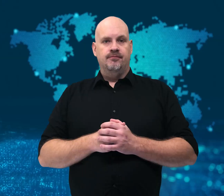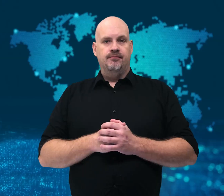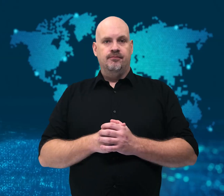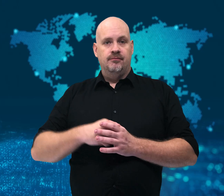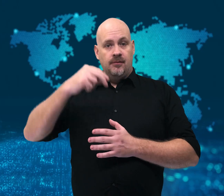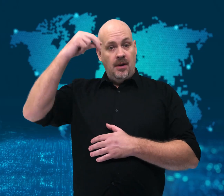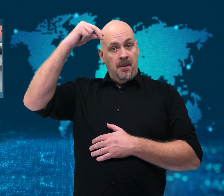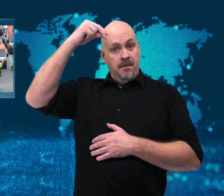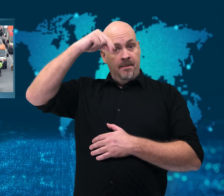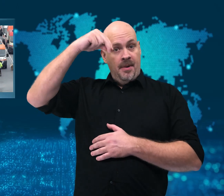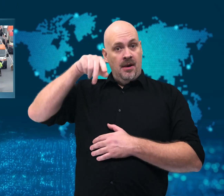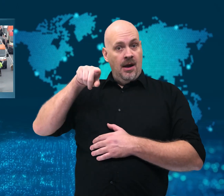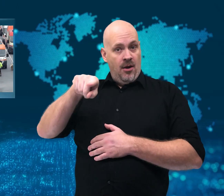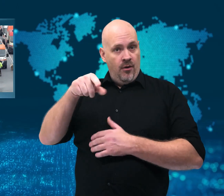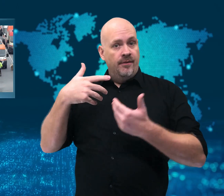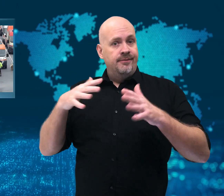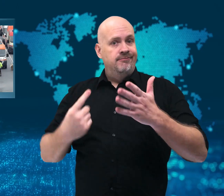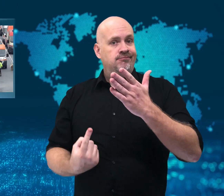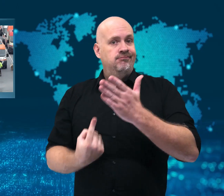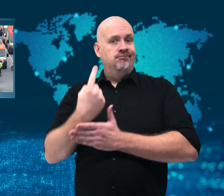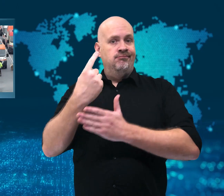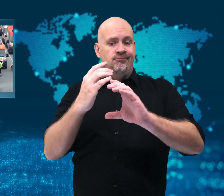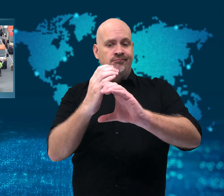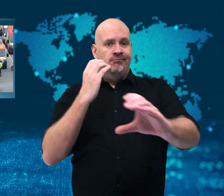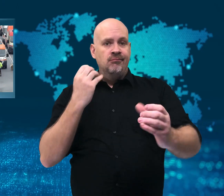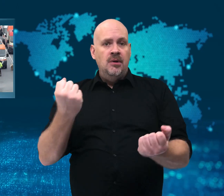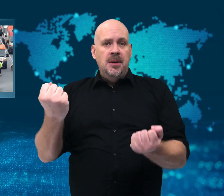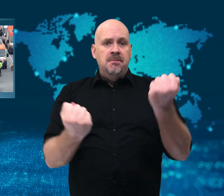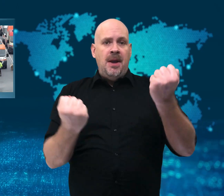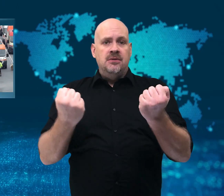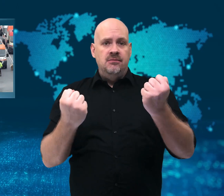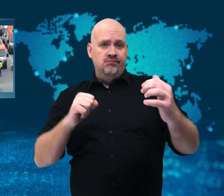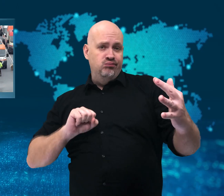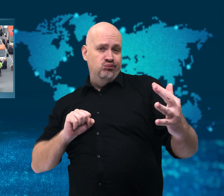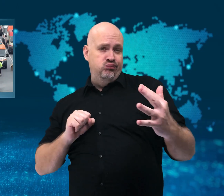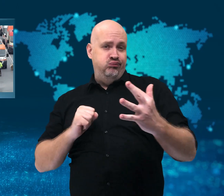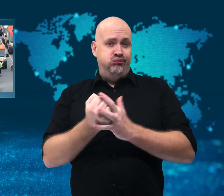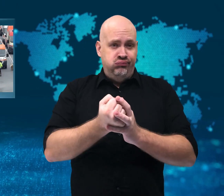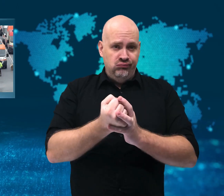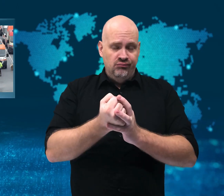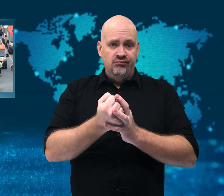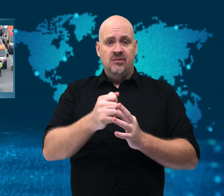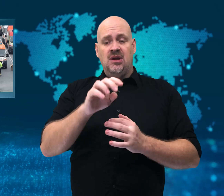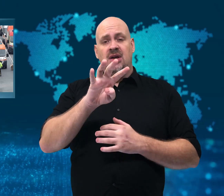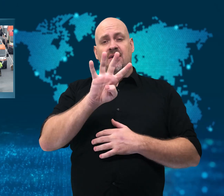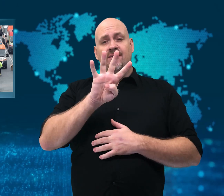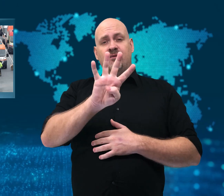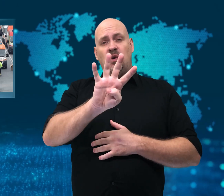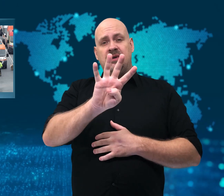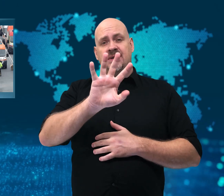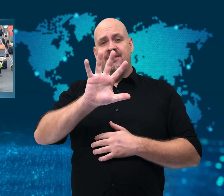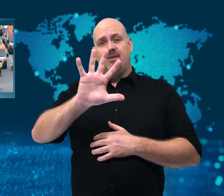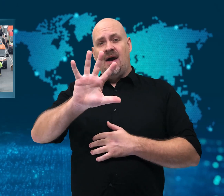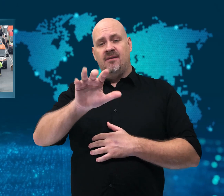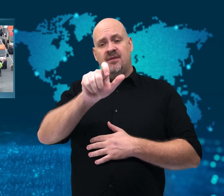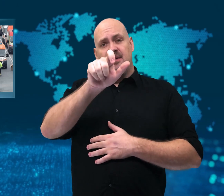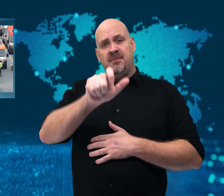[Gavin]: A bus crash in Bulgaria has killed at least 45 people.